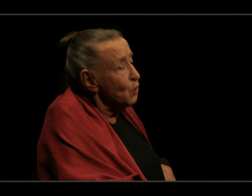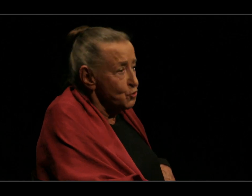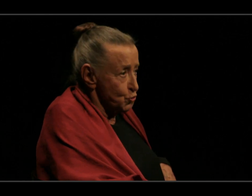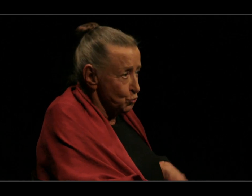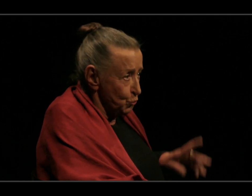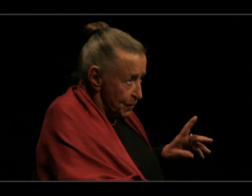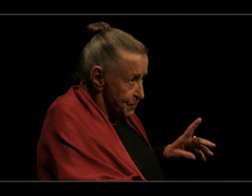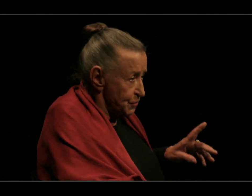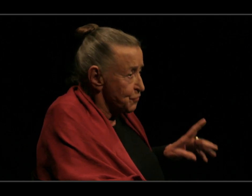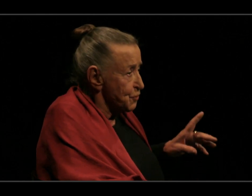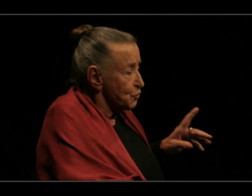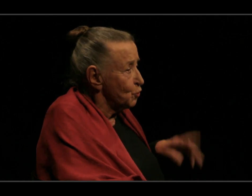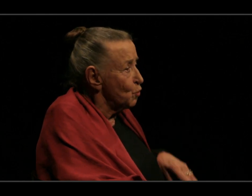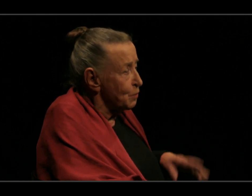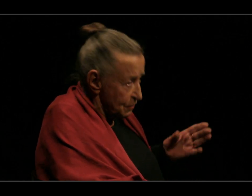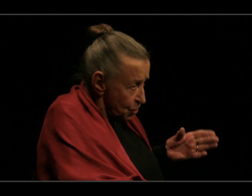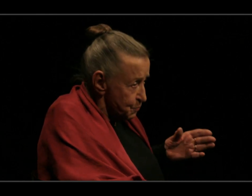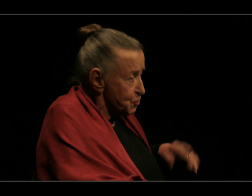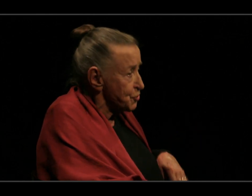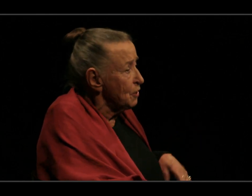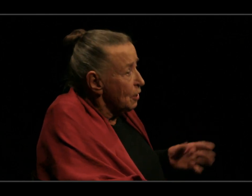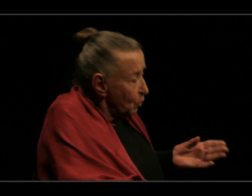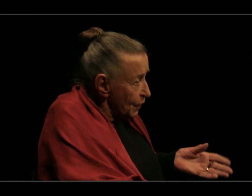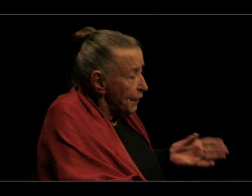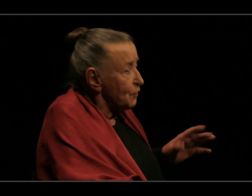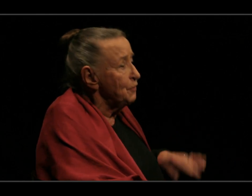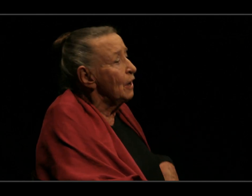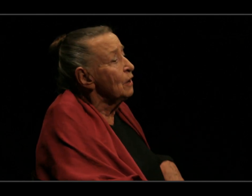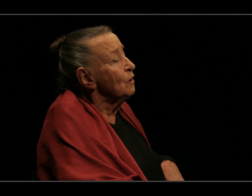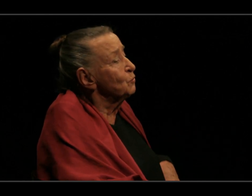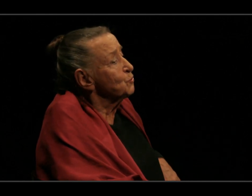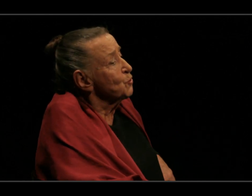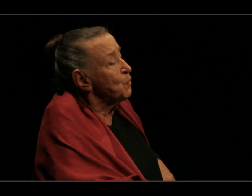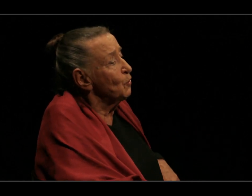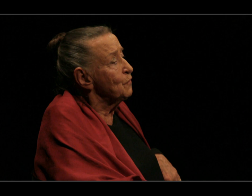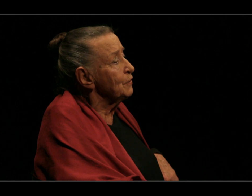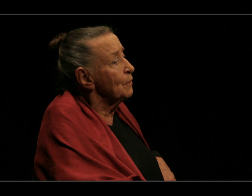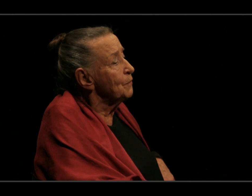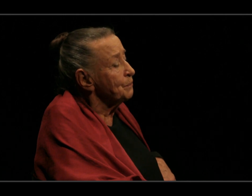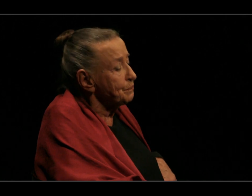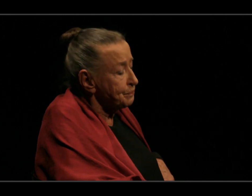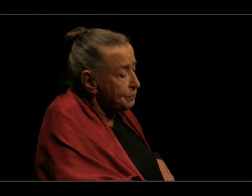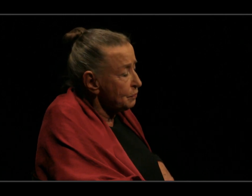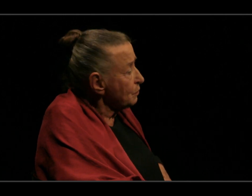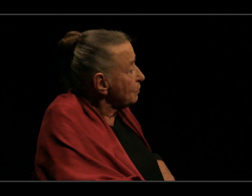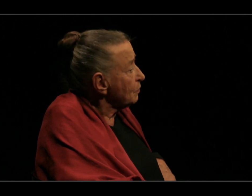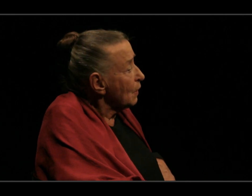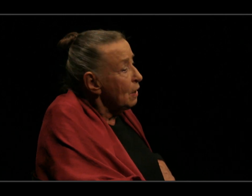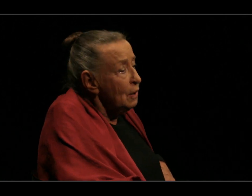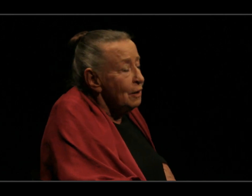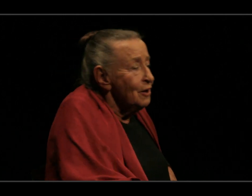Get dressed! You'll find here the clothes you need. Be quick, before too long the hunters will be back.